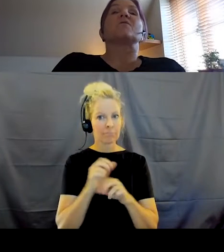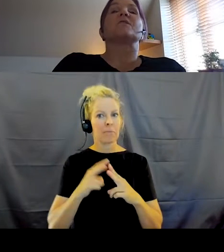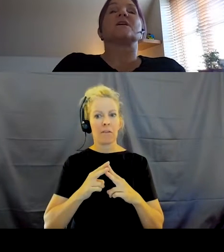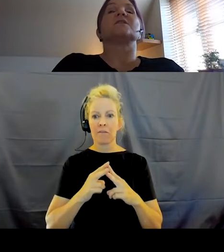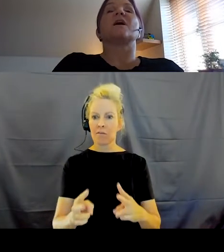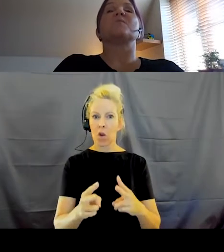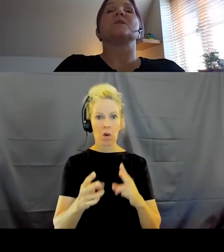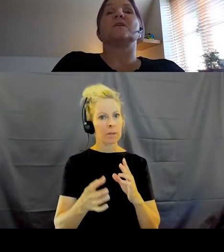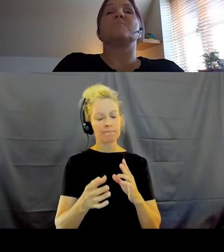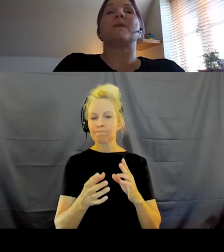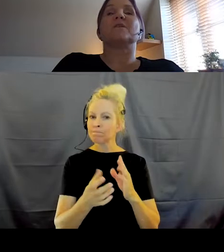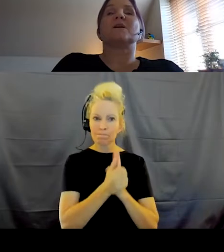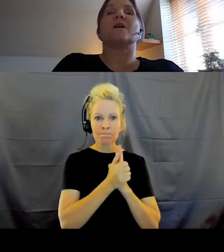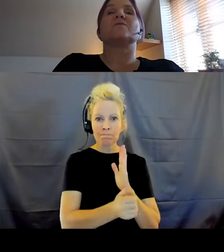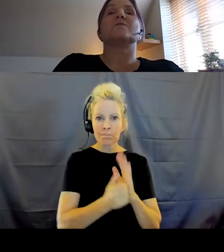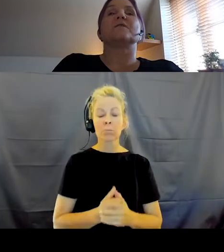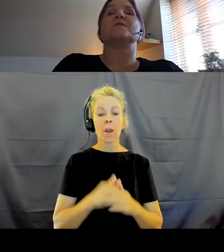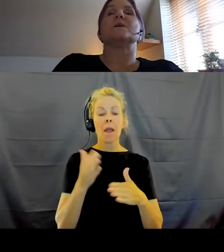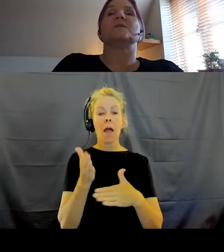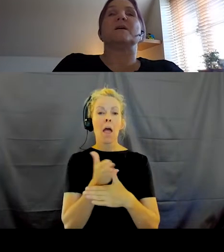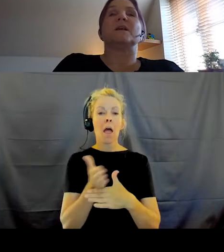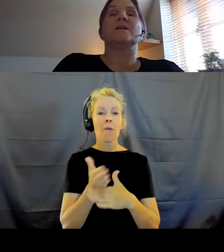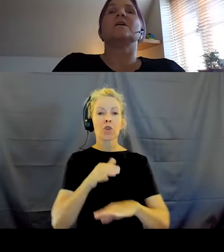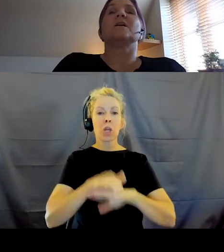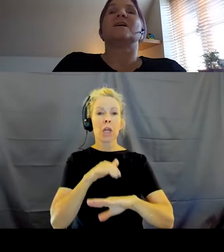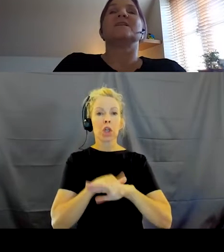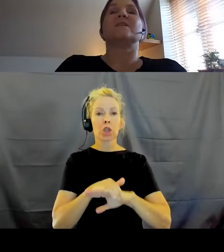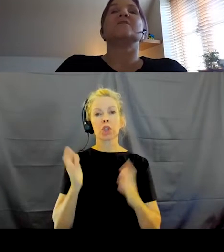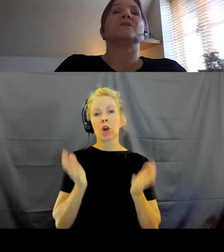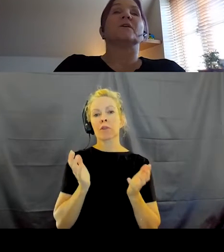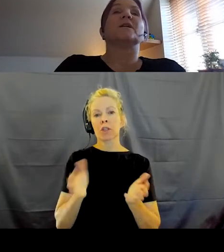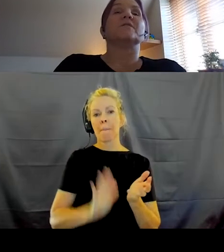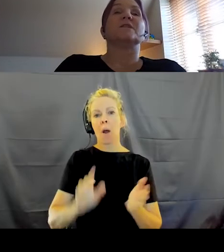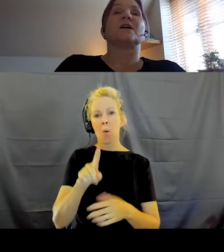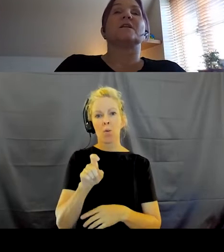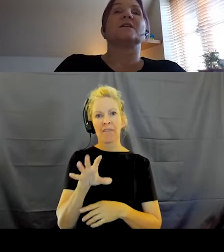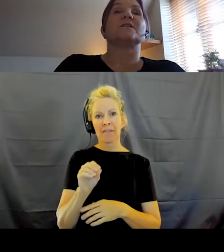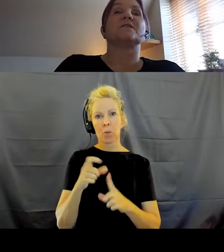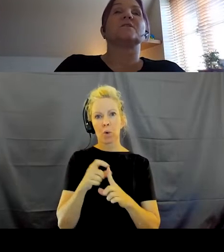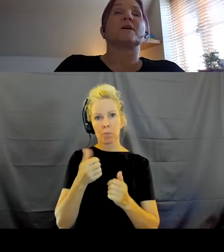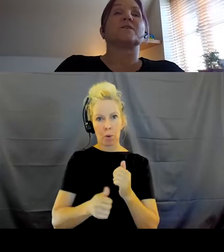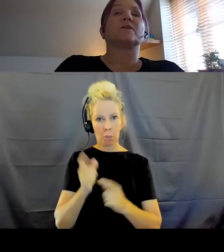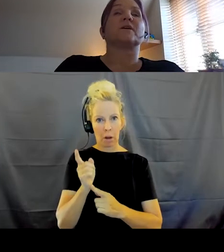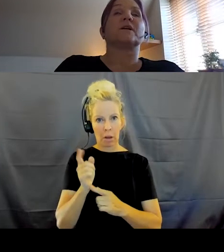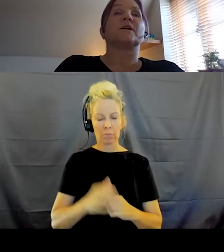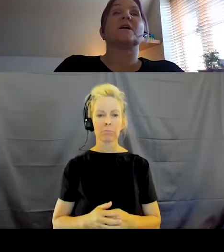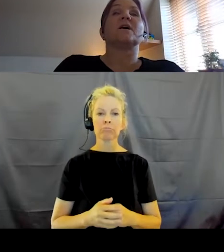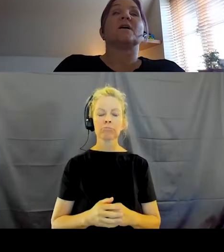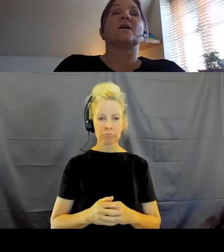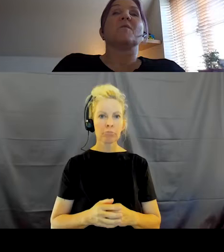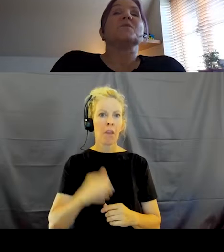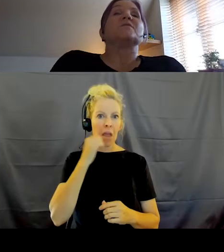conversation happens at about 150 words permanent, and tend to listen to my screenreader upwards